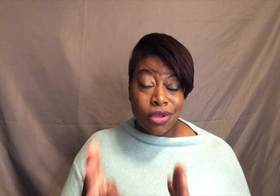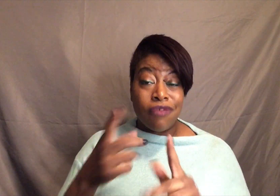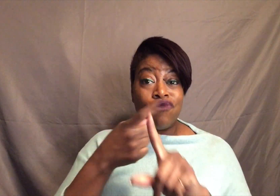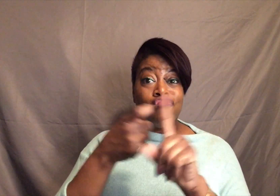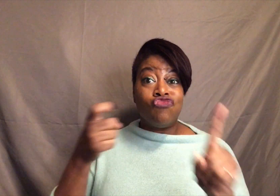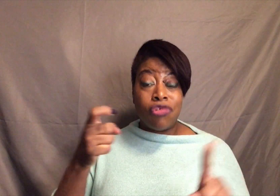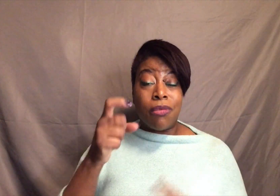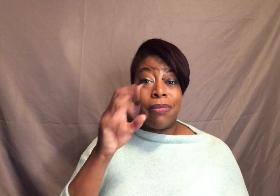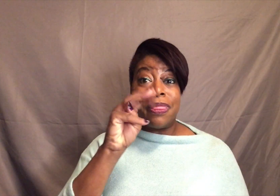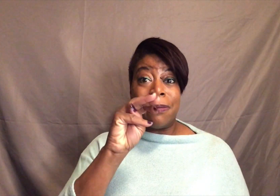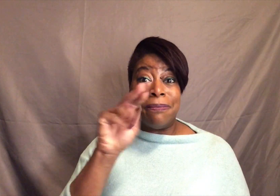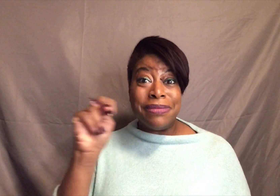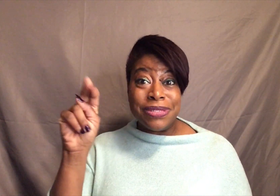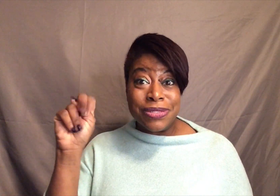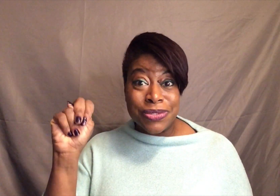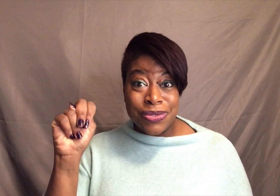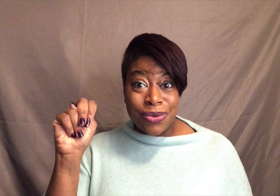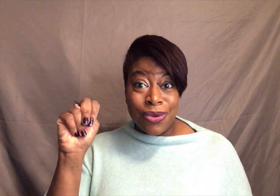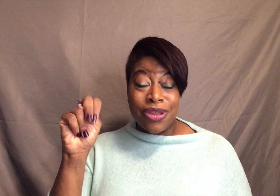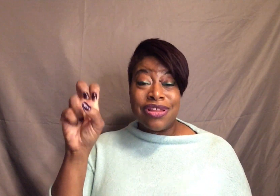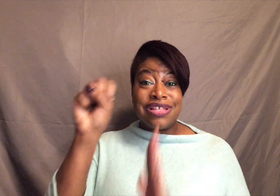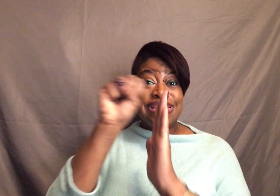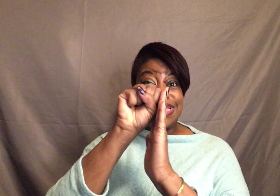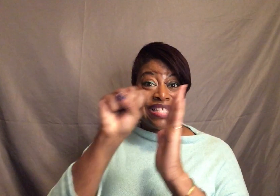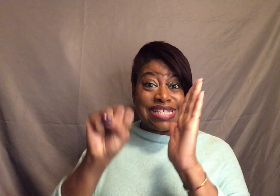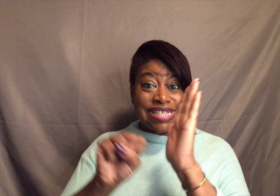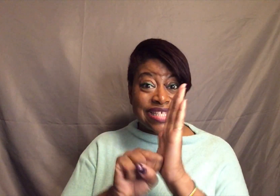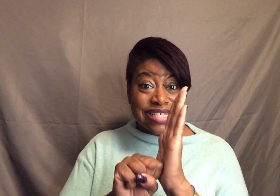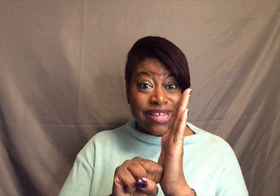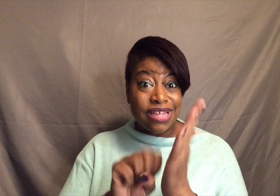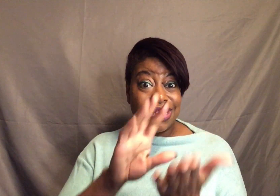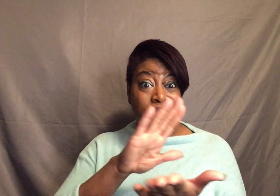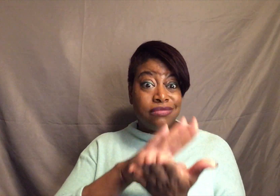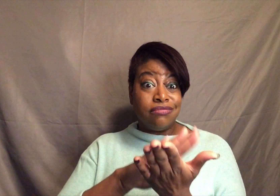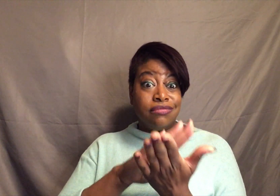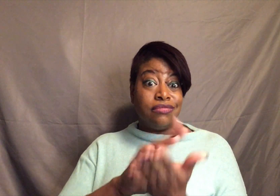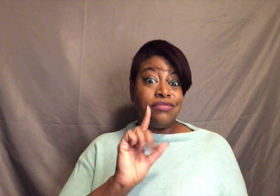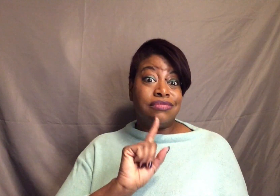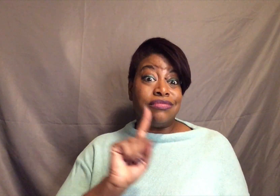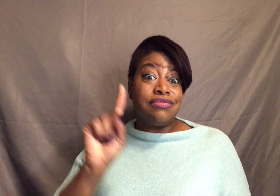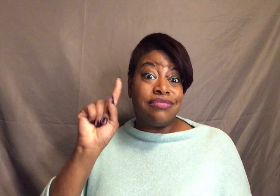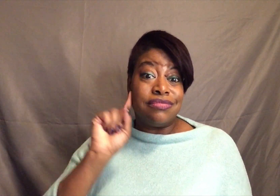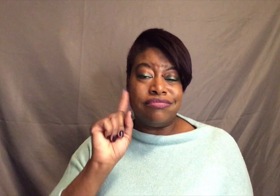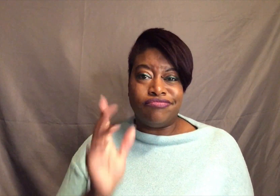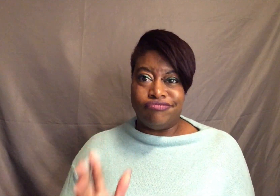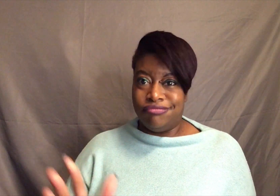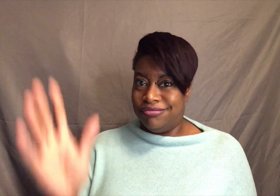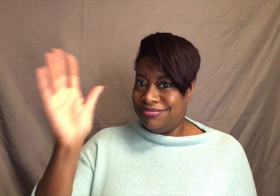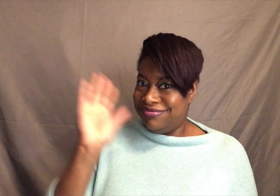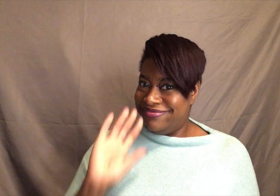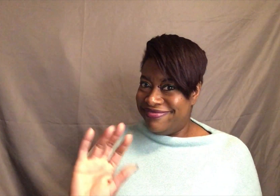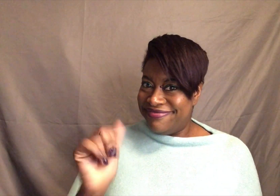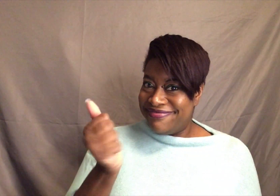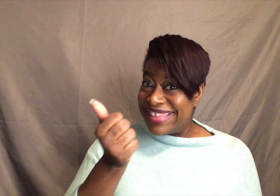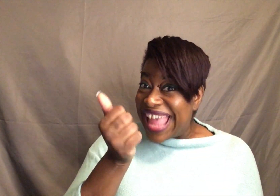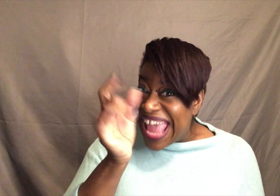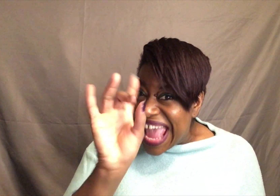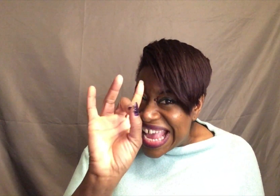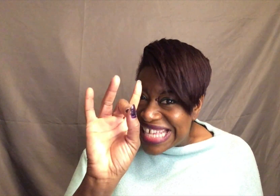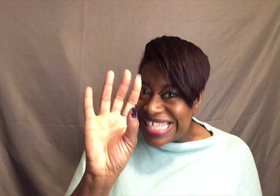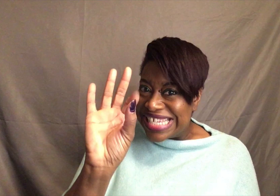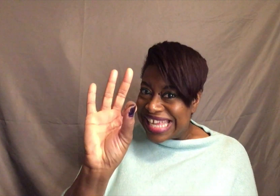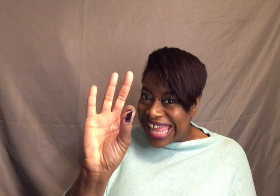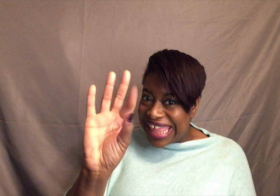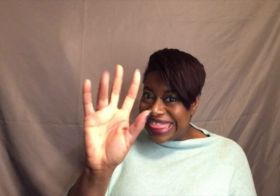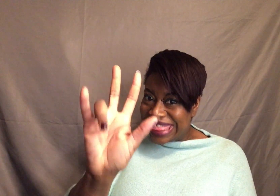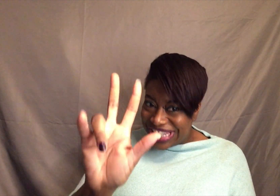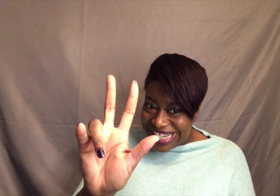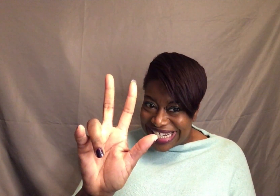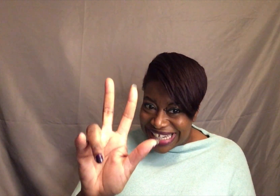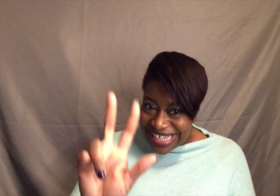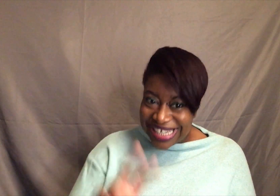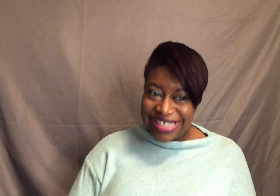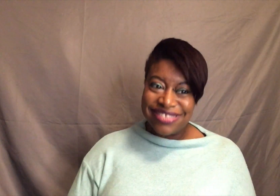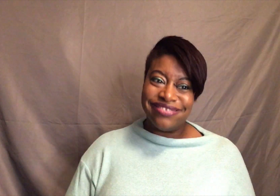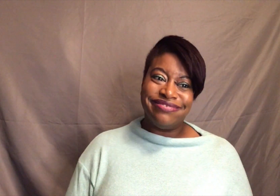from Minnesota State Academy for the Deaf in 1893.